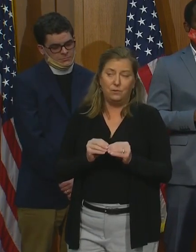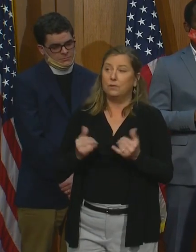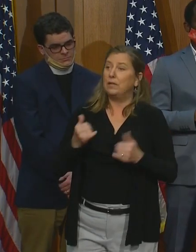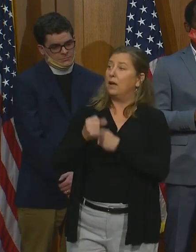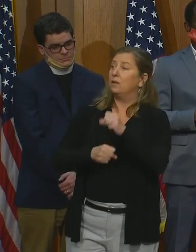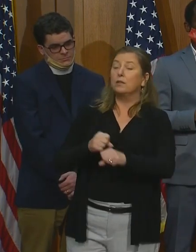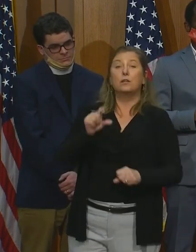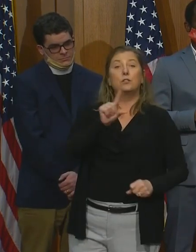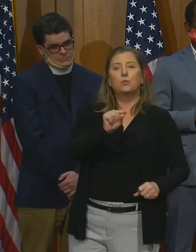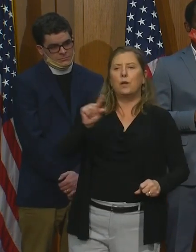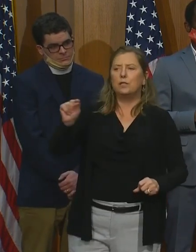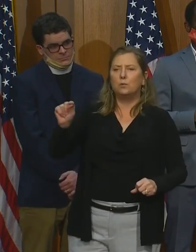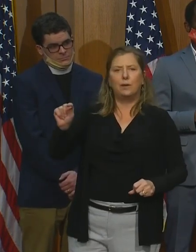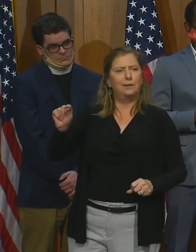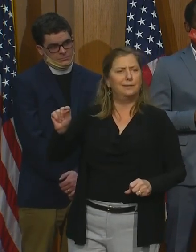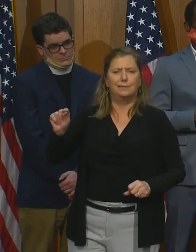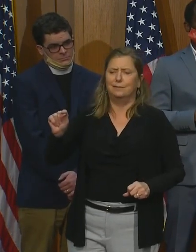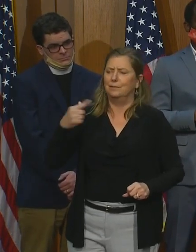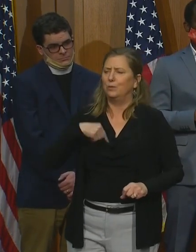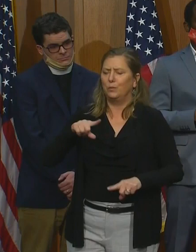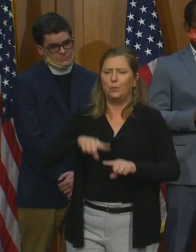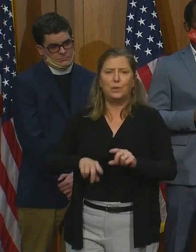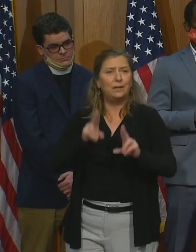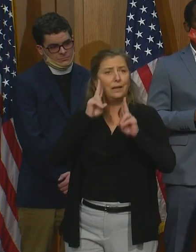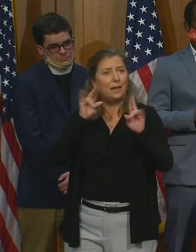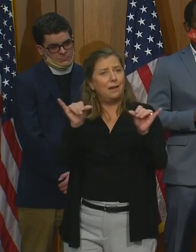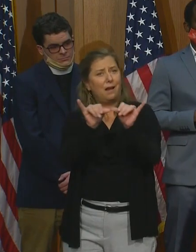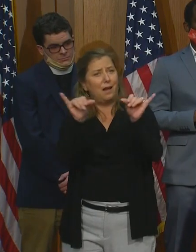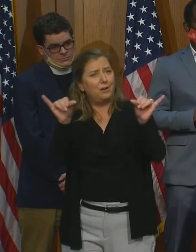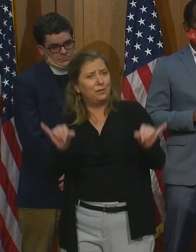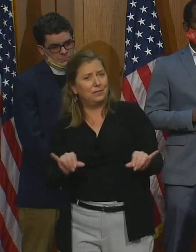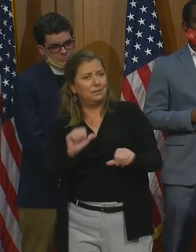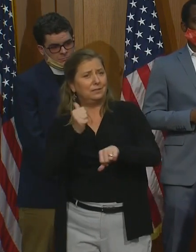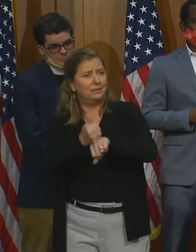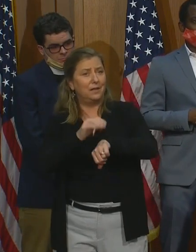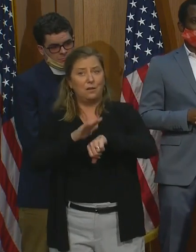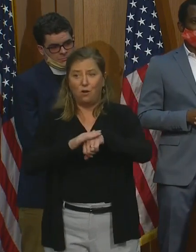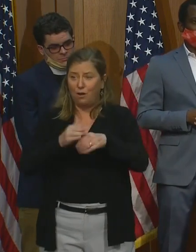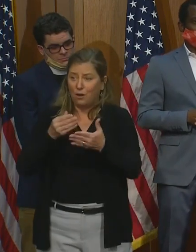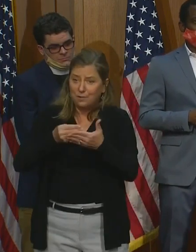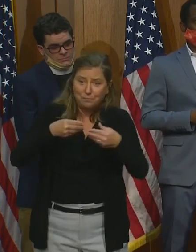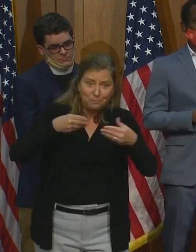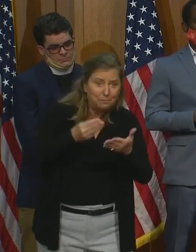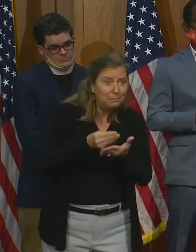BELIEVES THAT ANY LONGER. AND IN TWENTY TWENTY WE CAN NO